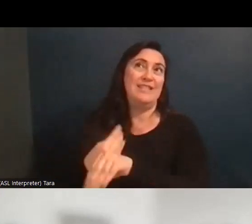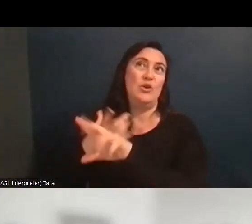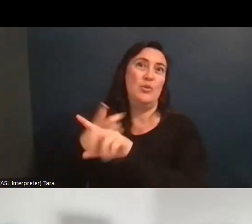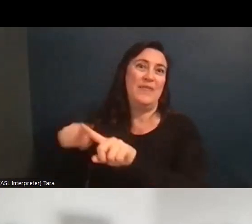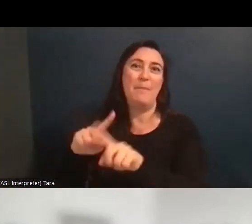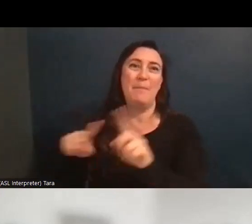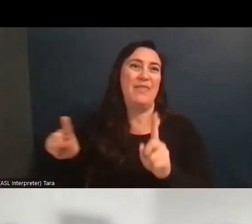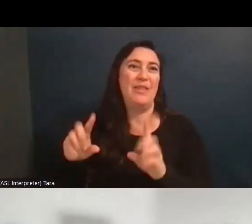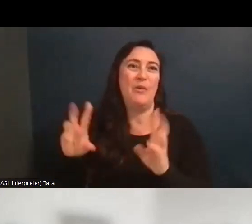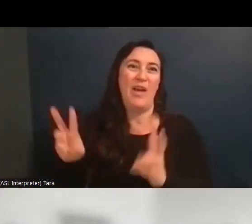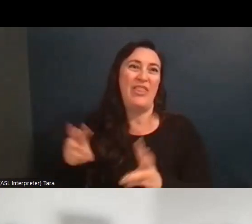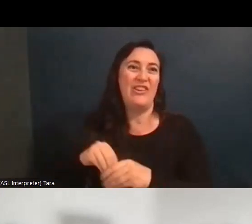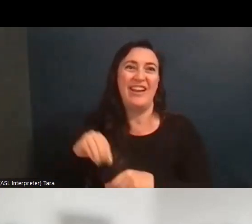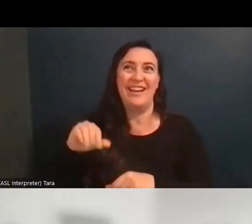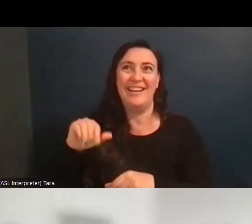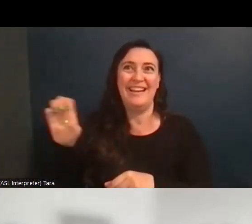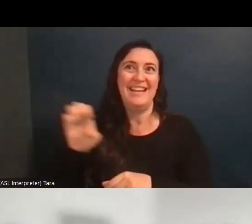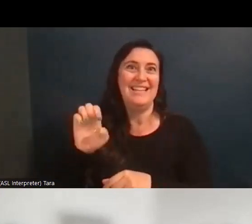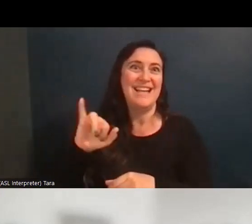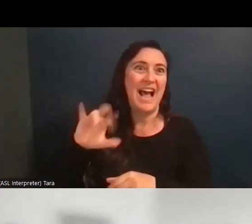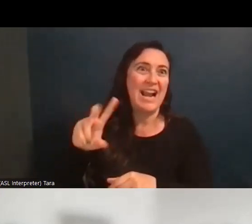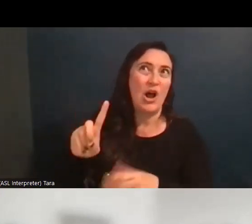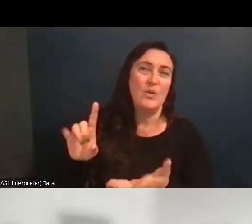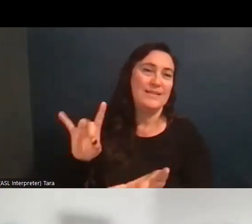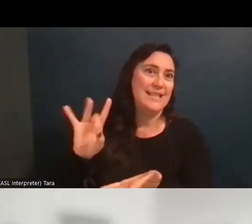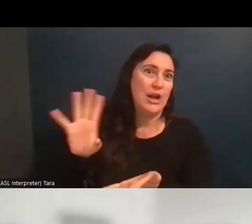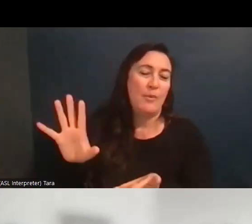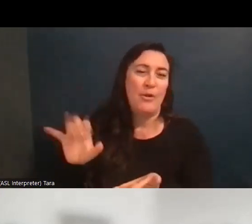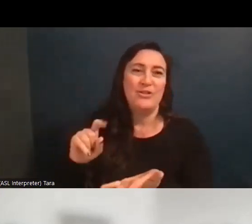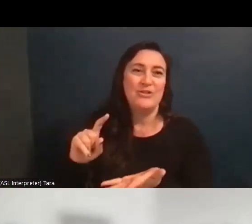And so like it's just part of our world now.